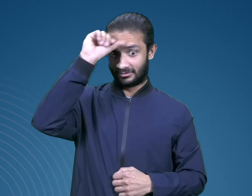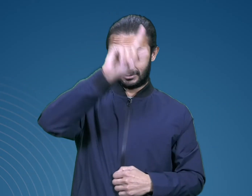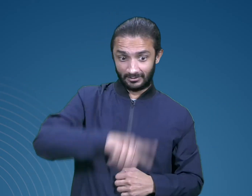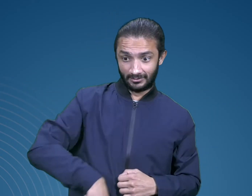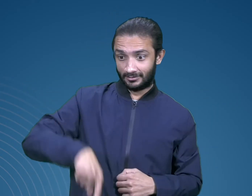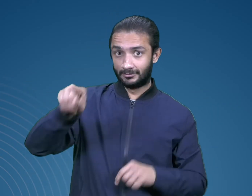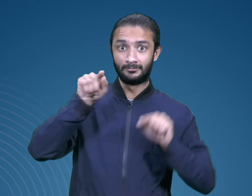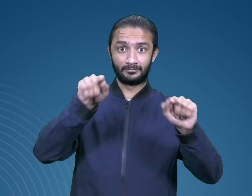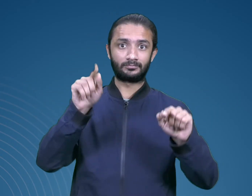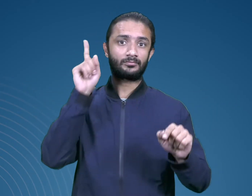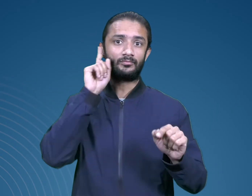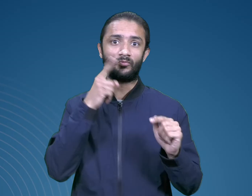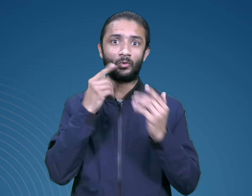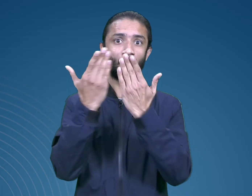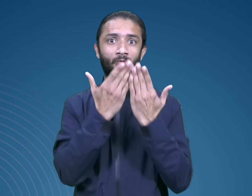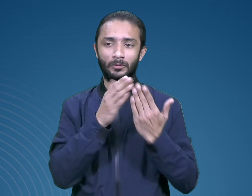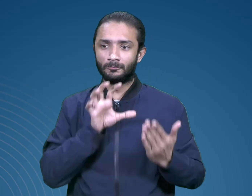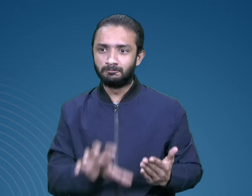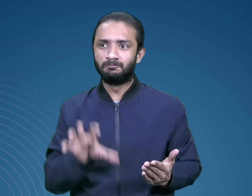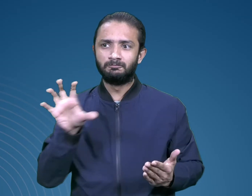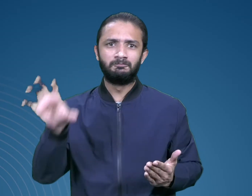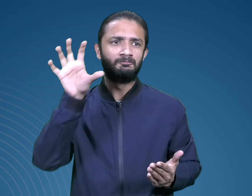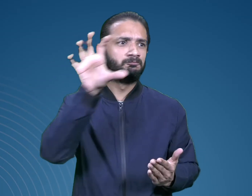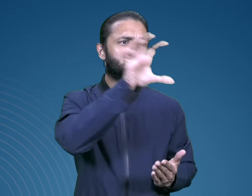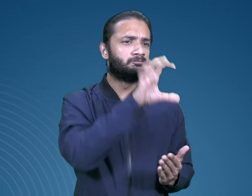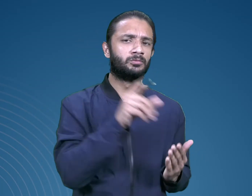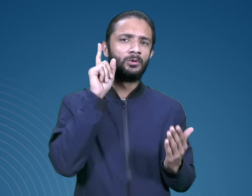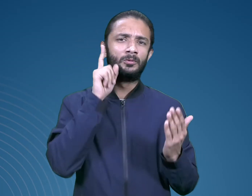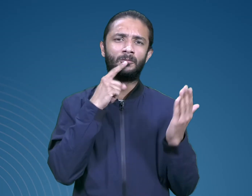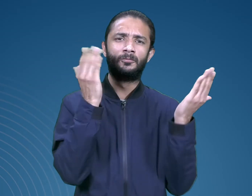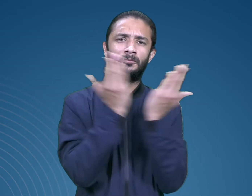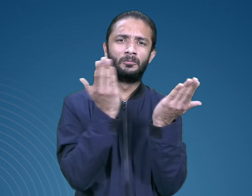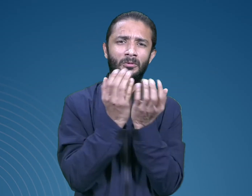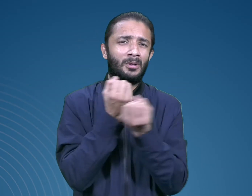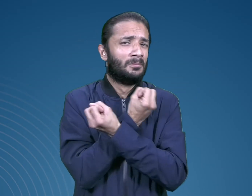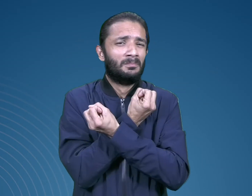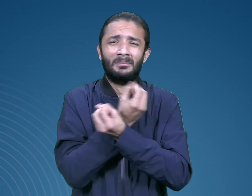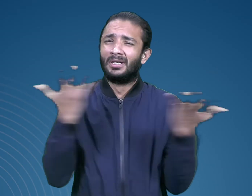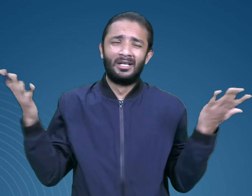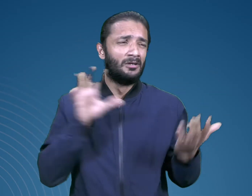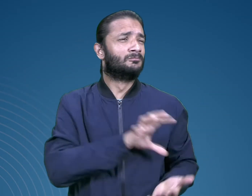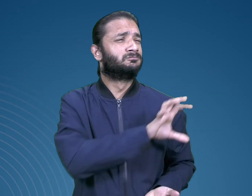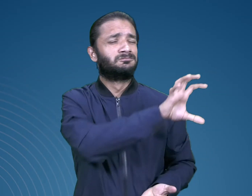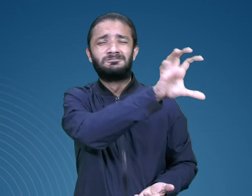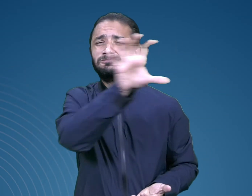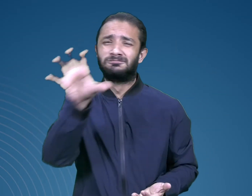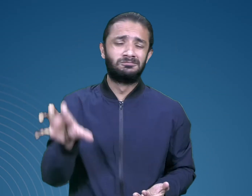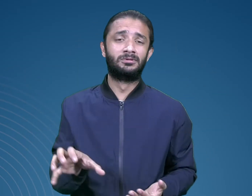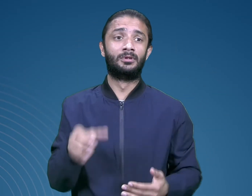there are many schools for the deaf in India,